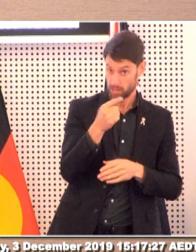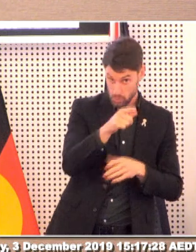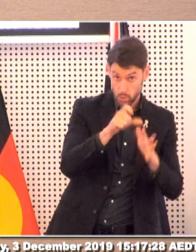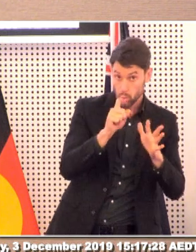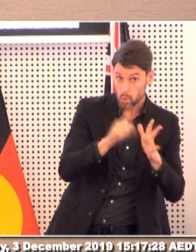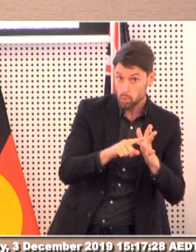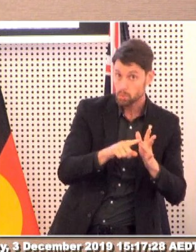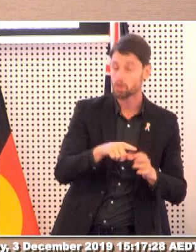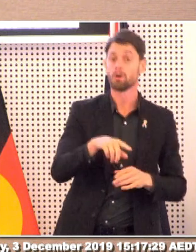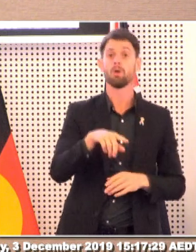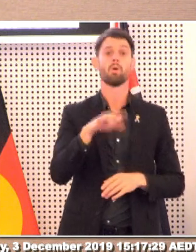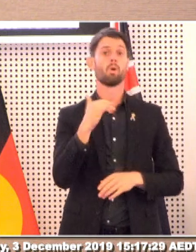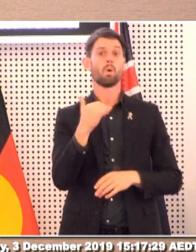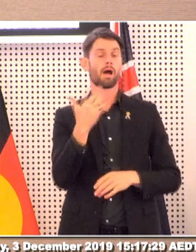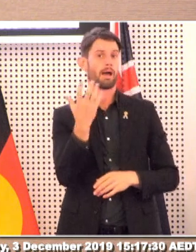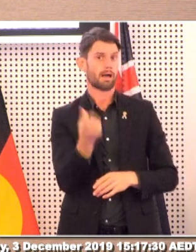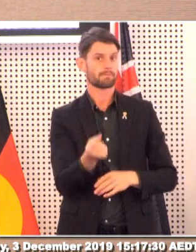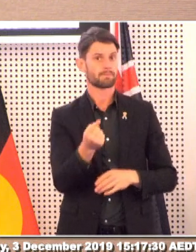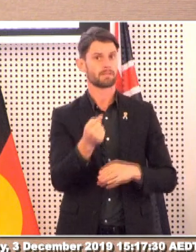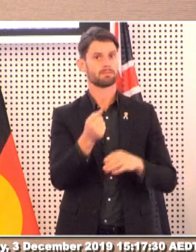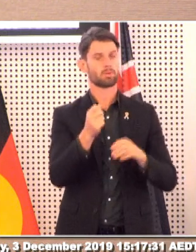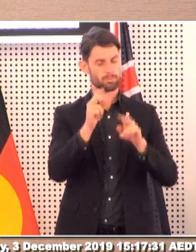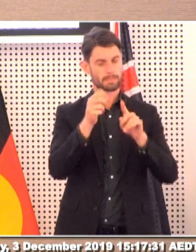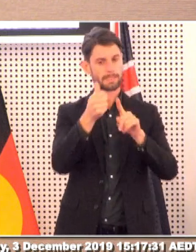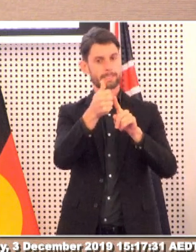of, as is required, the senior practitioner in Victoria.